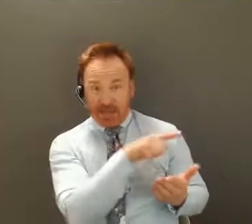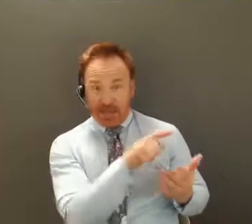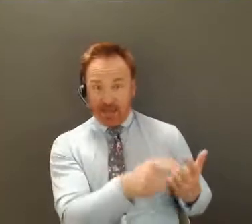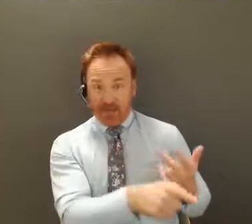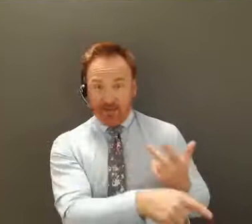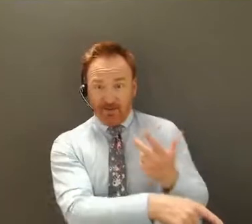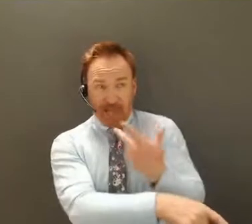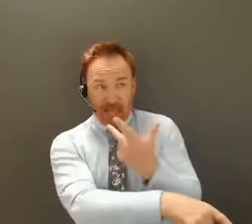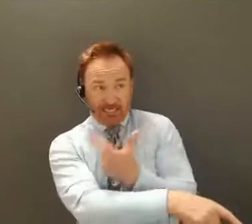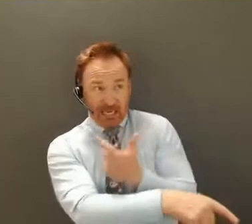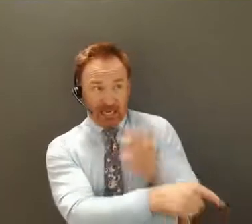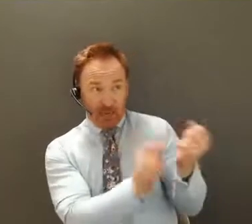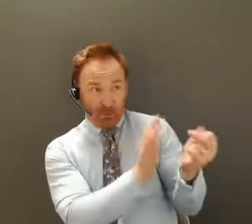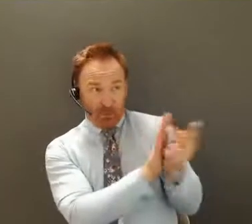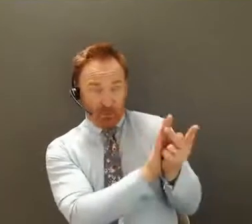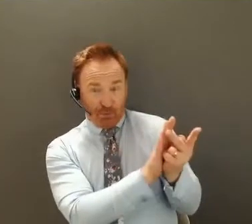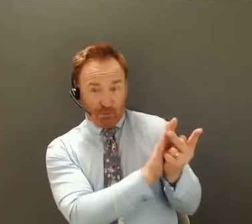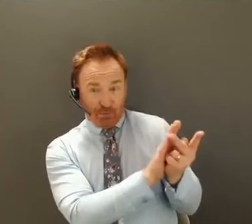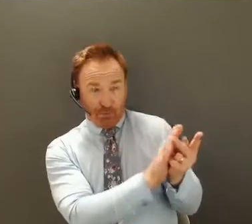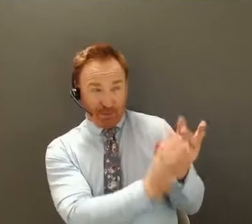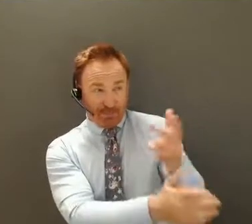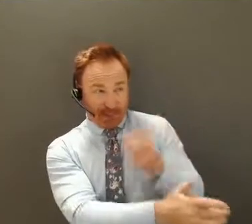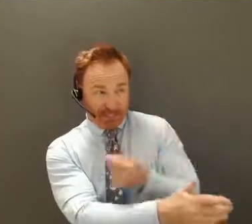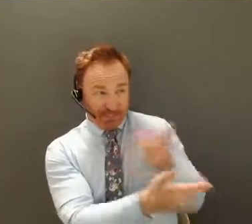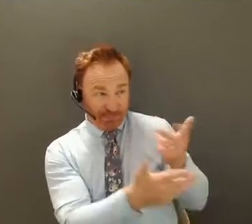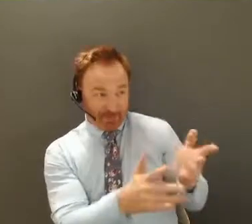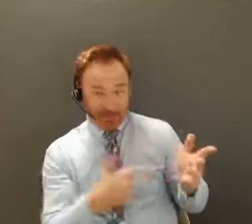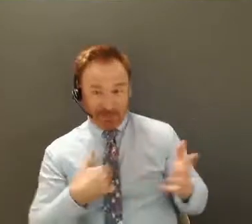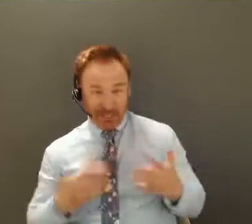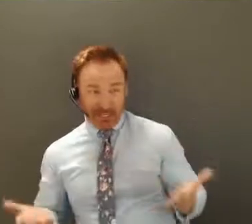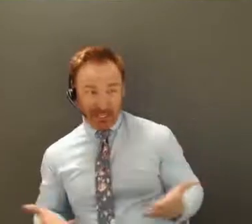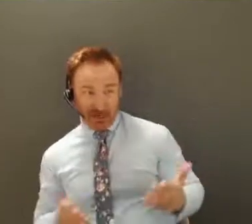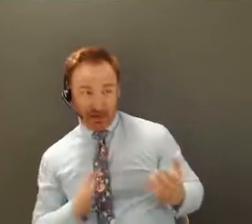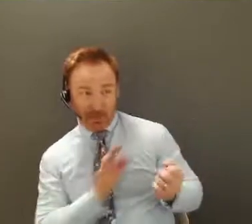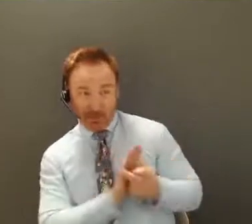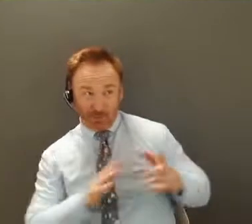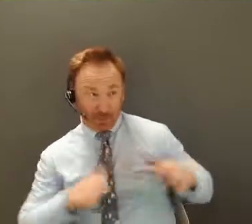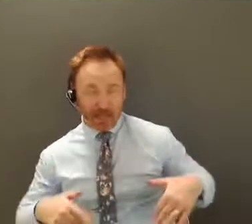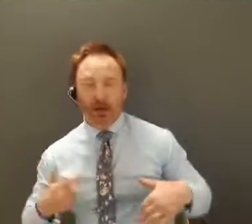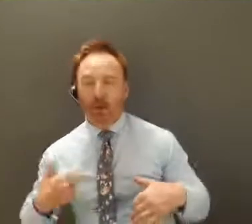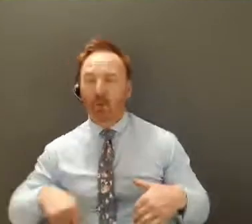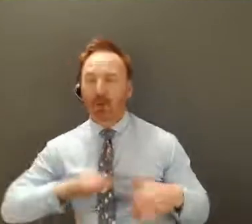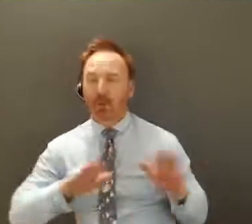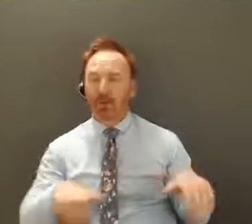Reporter: Just the one question. Thank you. Reporter: Will move to the